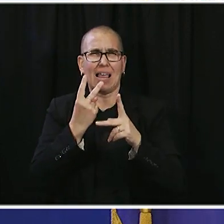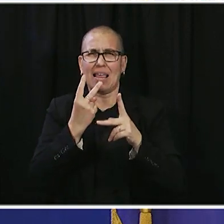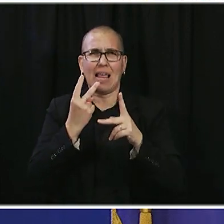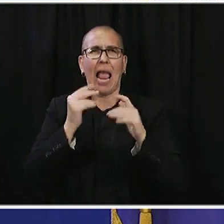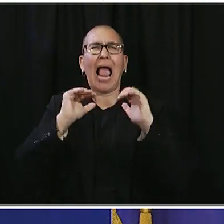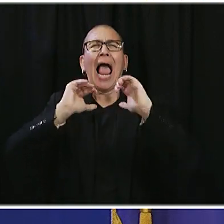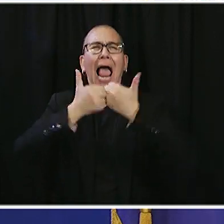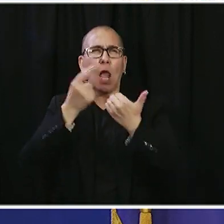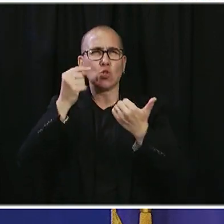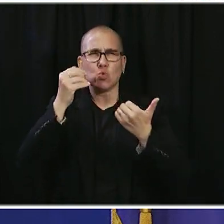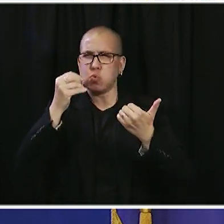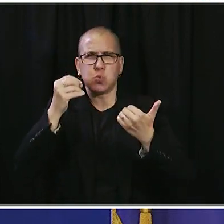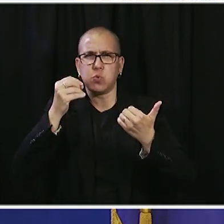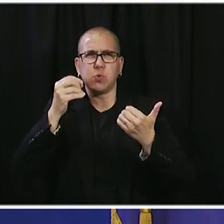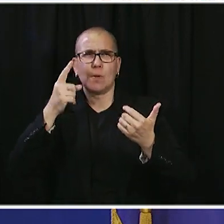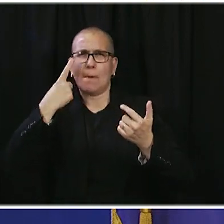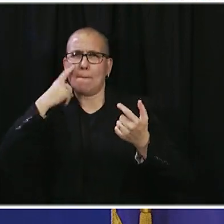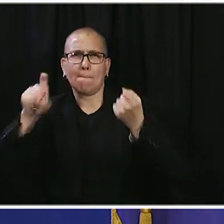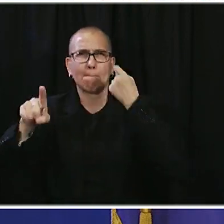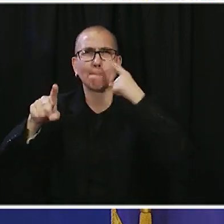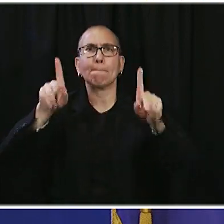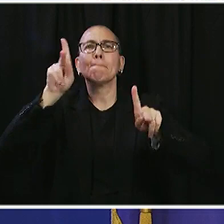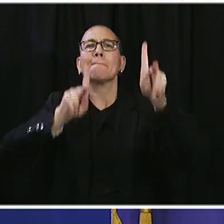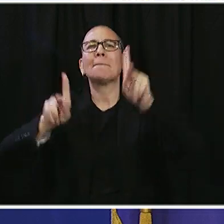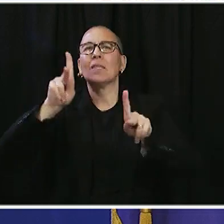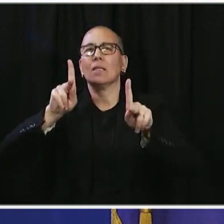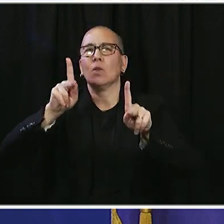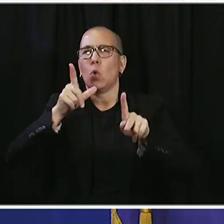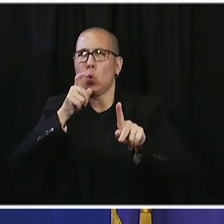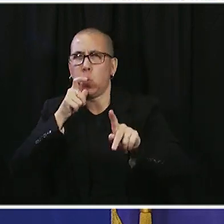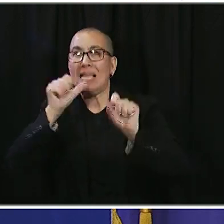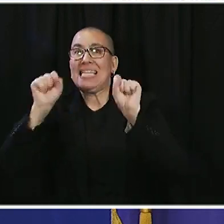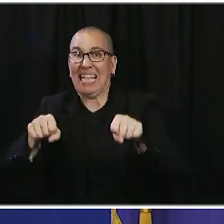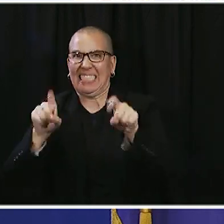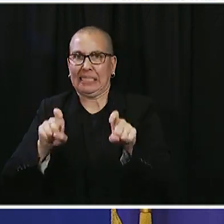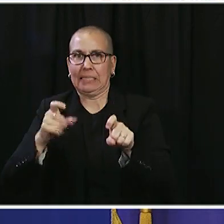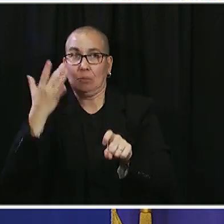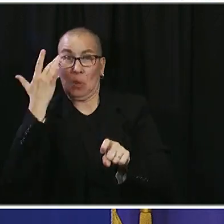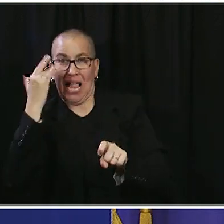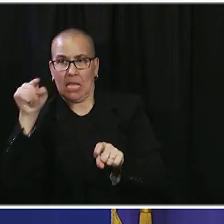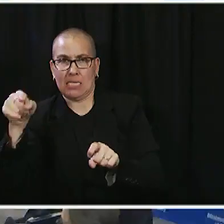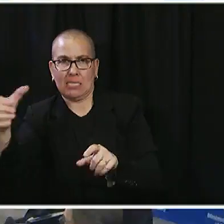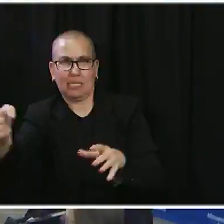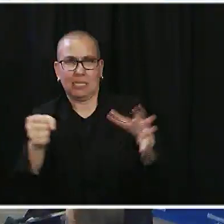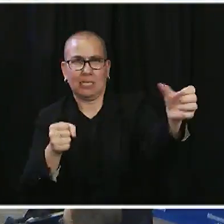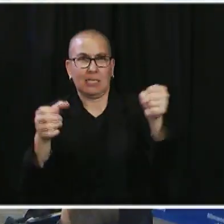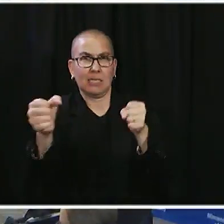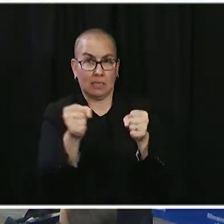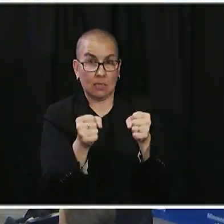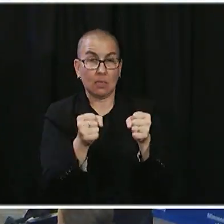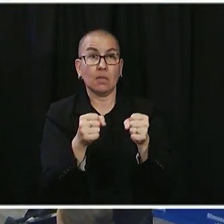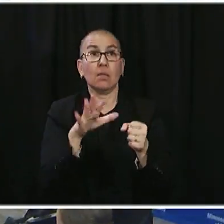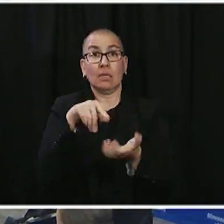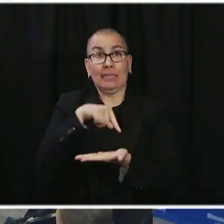NOT COMING IN ASYMPTOMATIC AND US FIGURING OUT HOW TO PUSH THE TESTS TO THEM, TO GO OUT AND FIND THEM TO TEST THESE AREAS AND THAT'S WHAT'S HAPPENED THIS WEEK OF TAKING THE NATIONAL